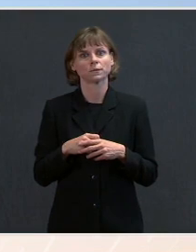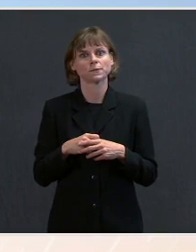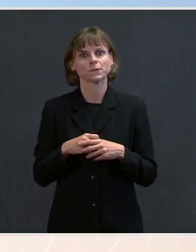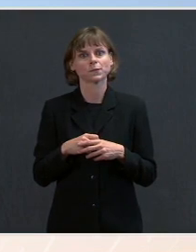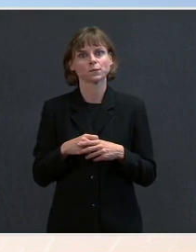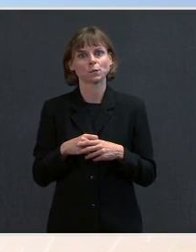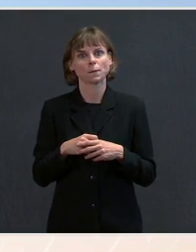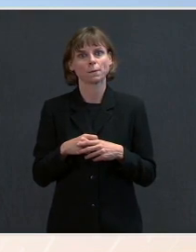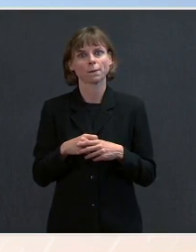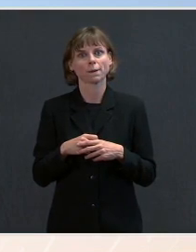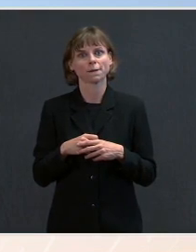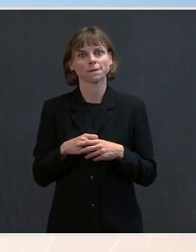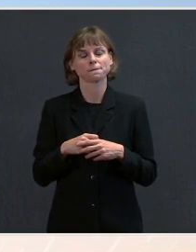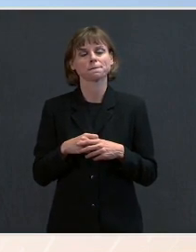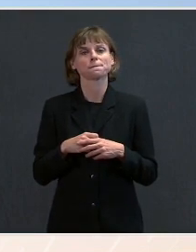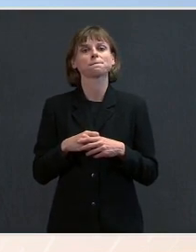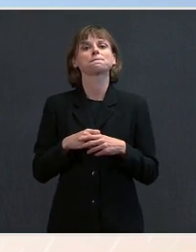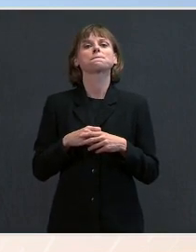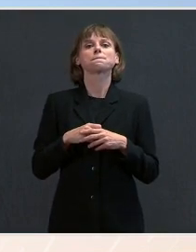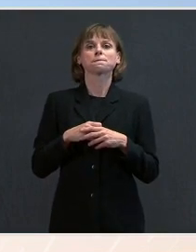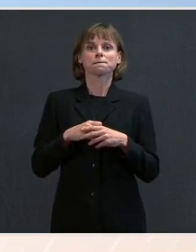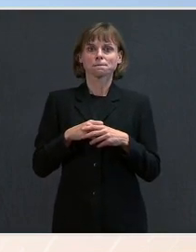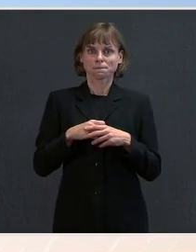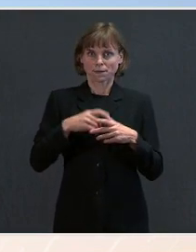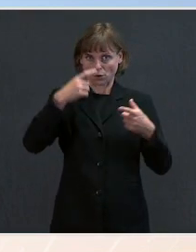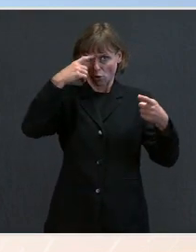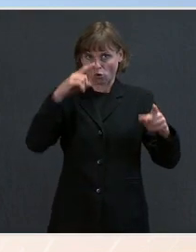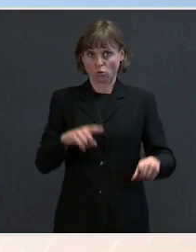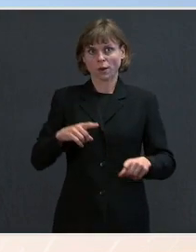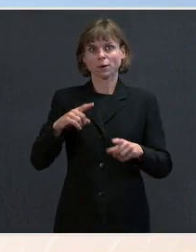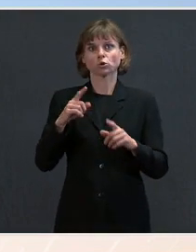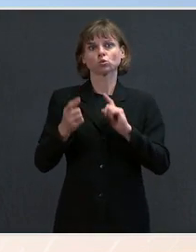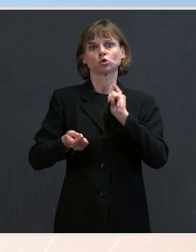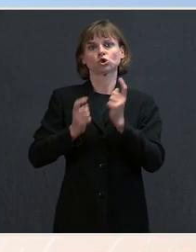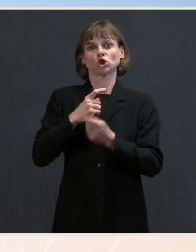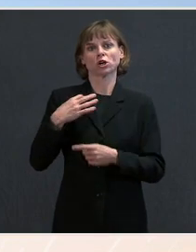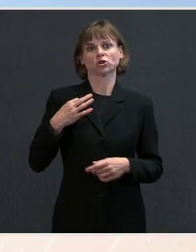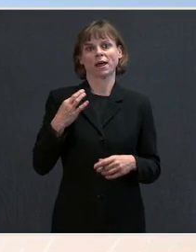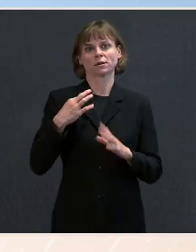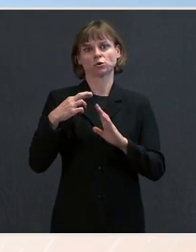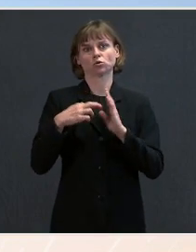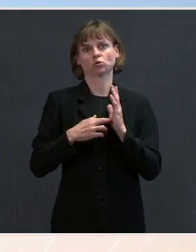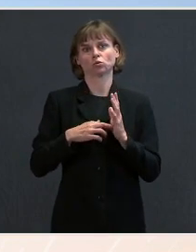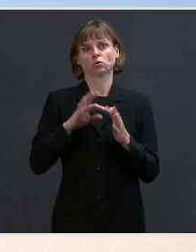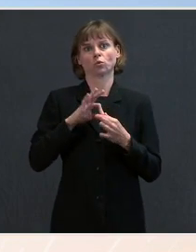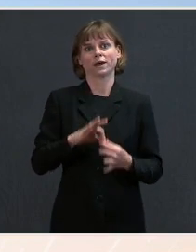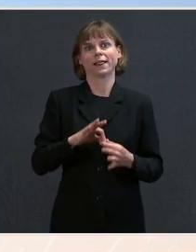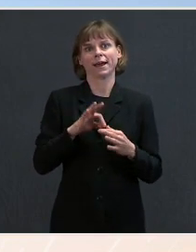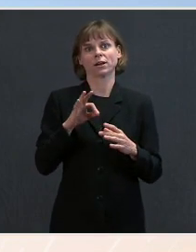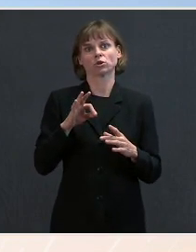change the eligibility rules around the stimulus checks was something that got moderate Democrats on board.